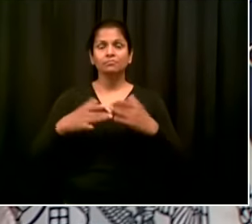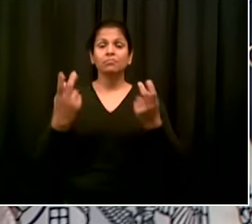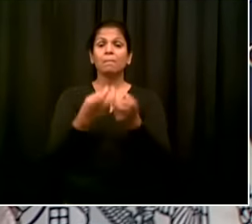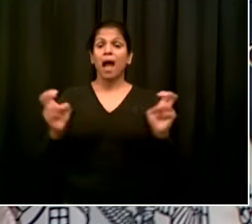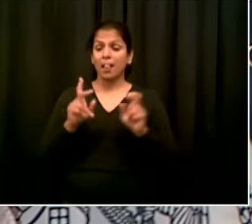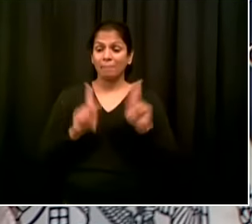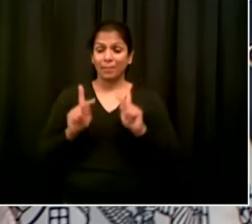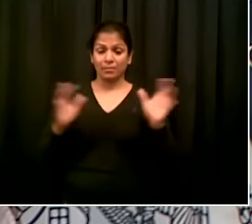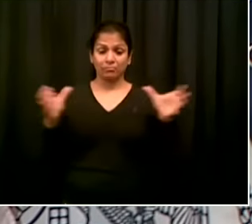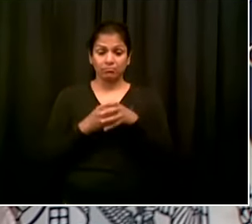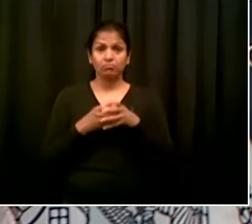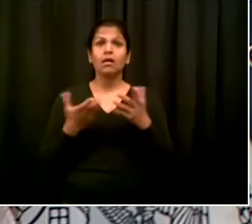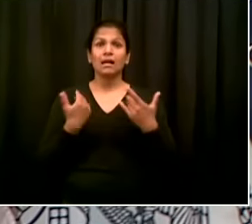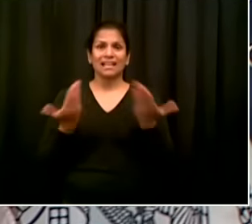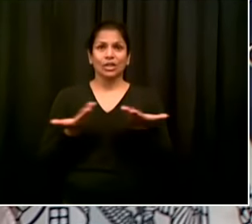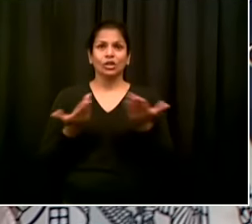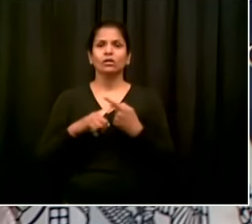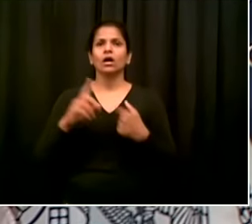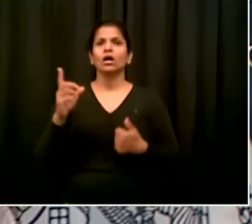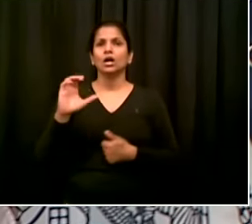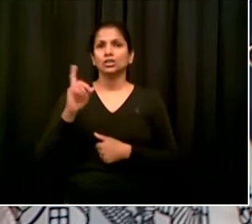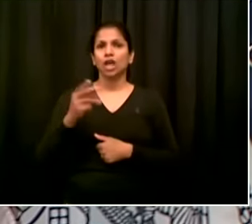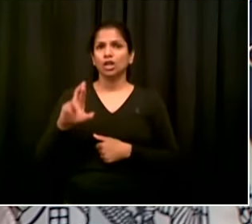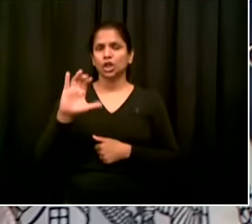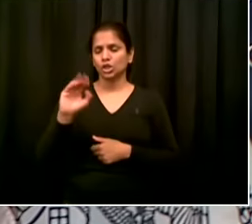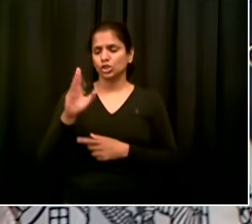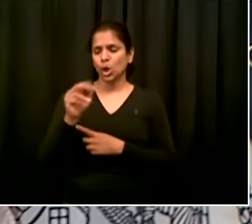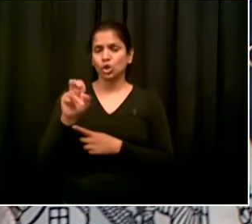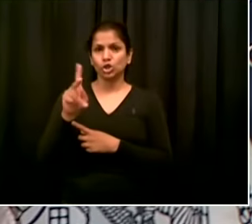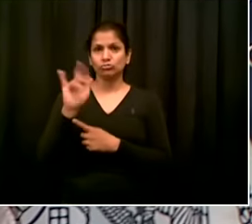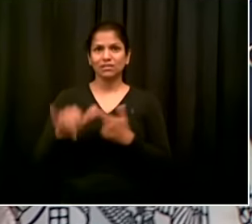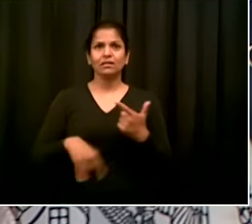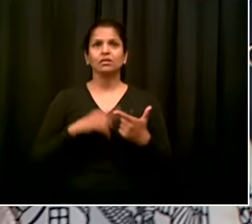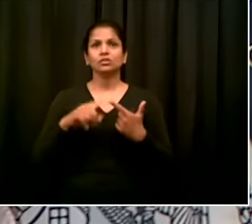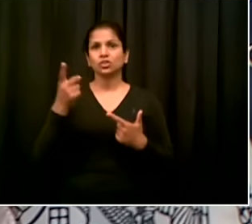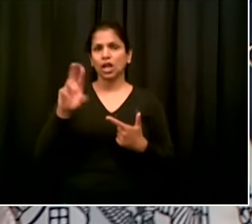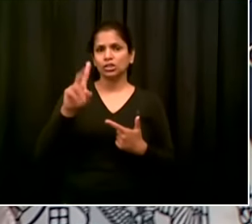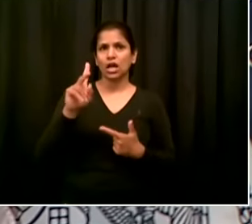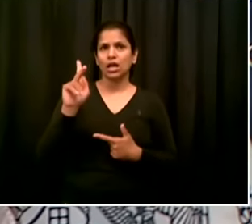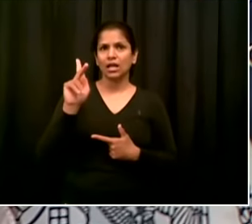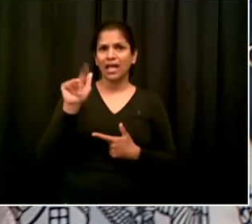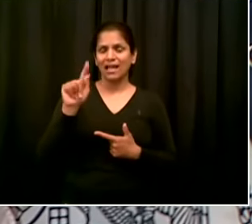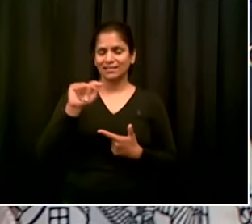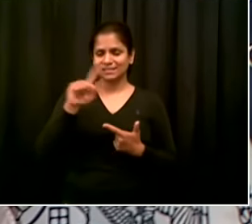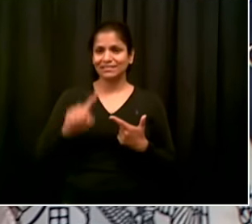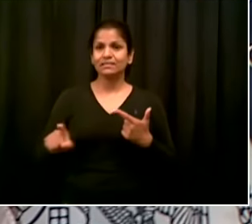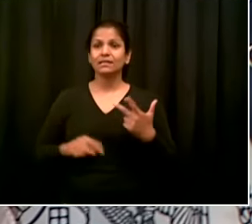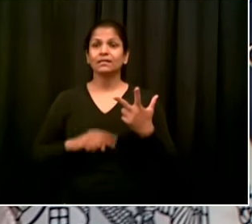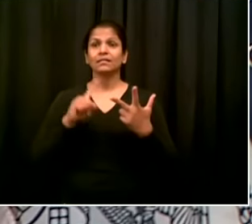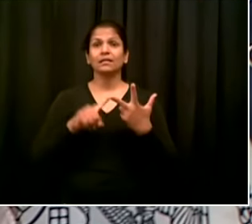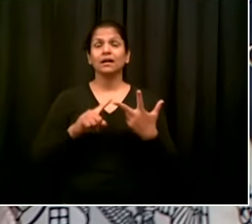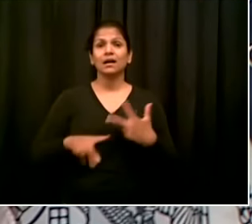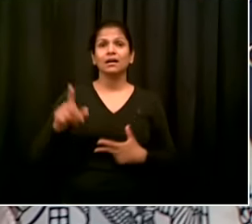WE NEED EVERYONE INVOLVED. THAT WILL DETERMINE SO MUCH OF THE FUTURE IN NEW YORK CITY. OUR REPRESENTATION IN CONGRESS, OUR